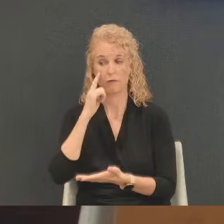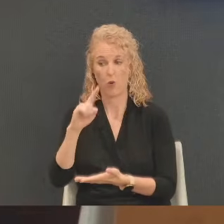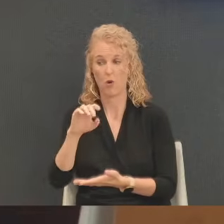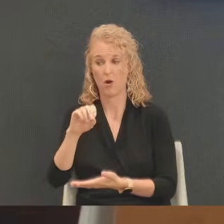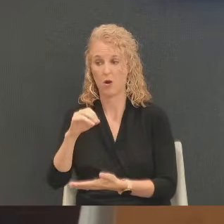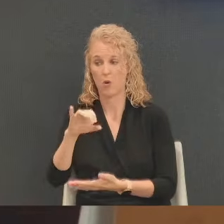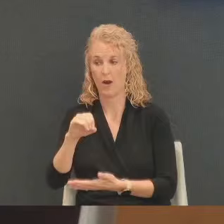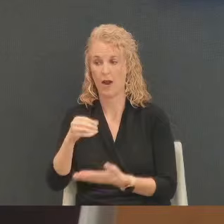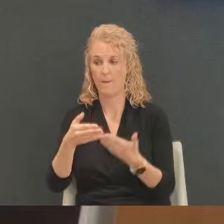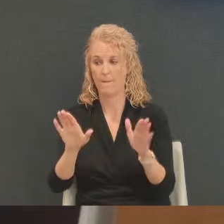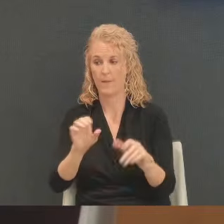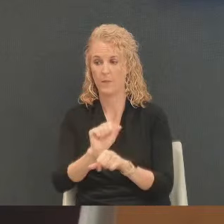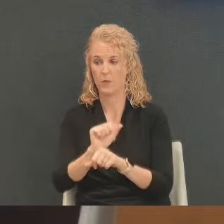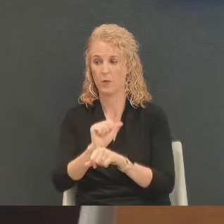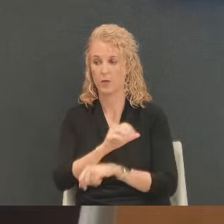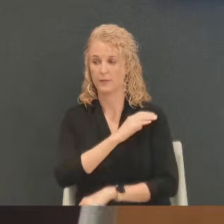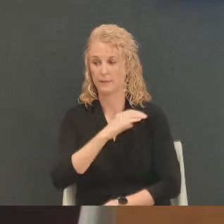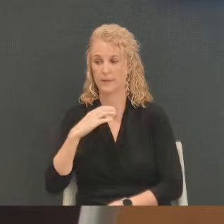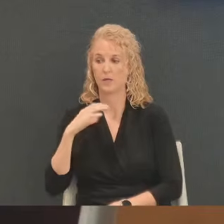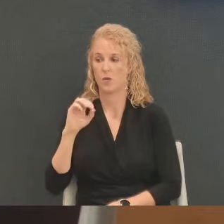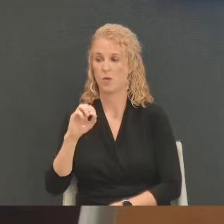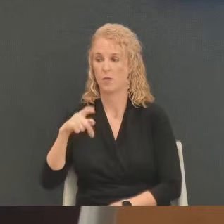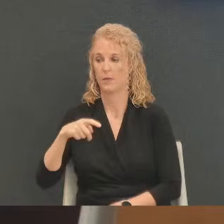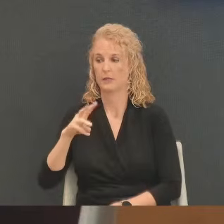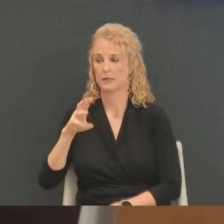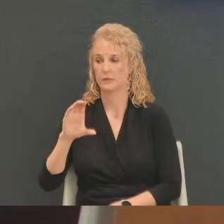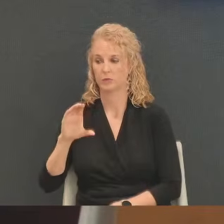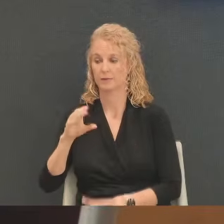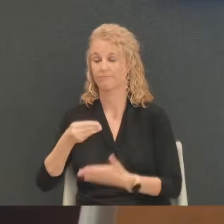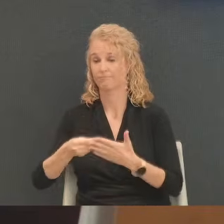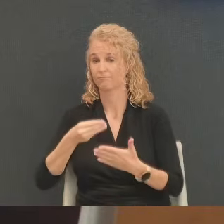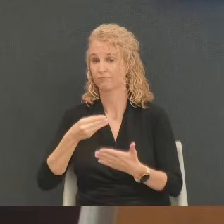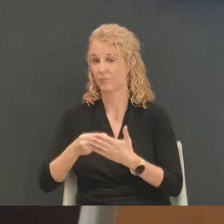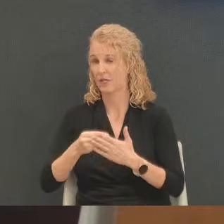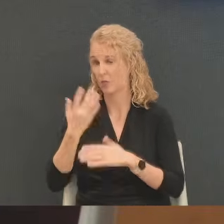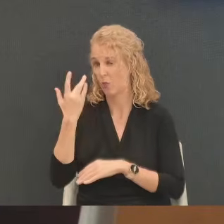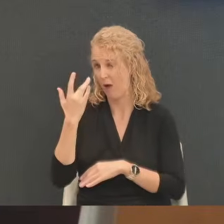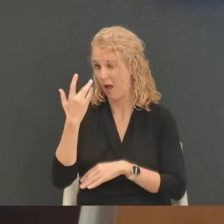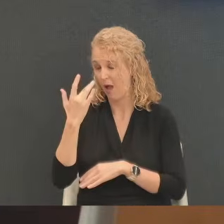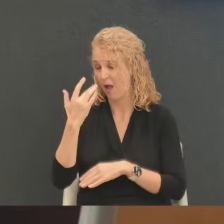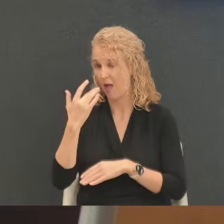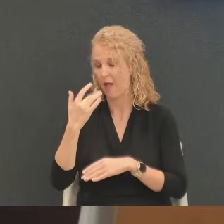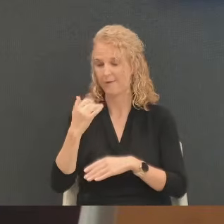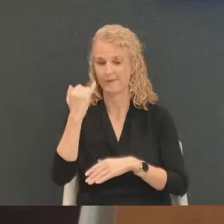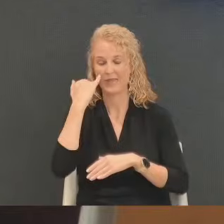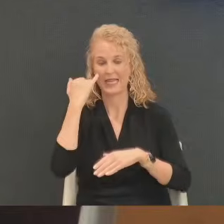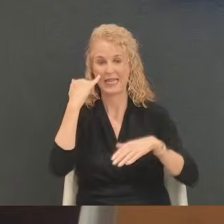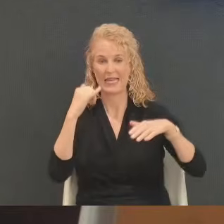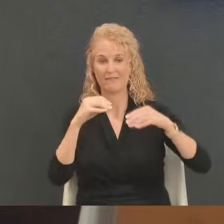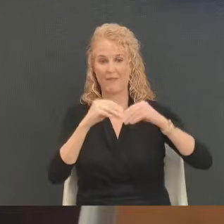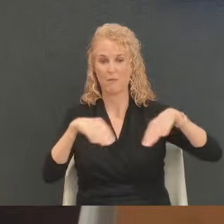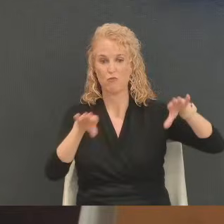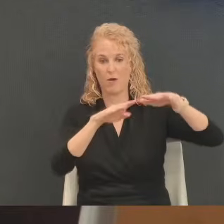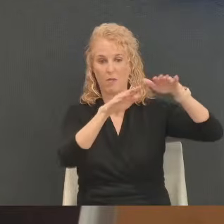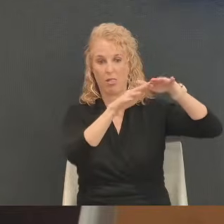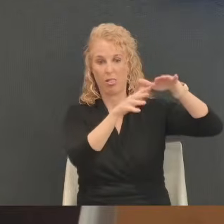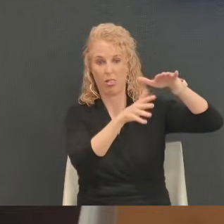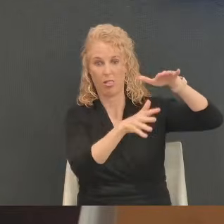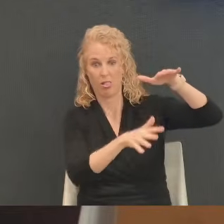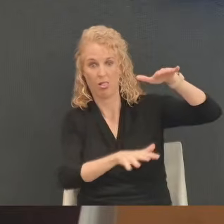Works Commission for dollars to help with slope stabilization and a landslide project out on St.